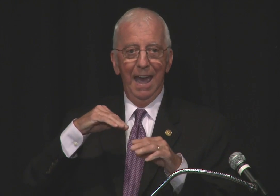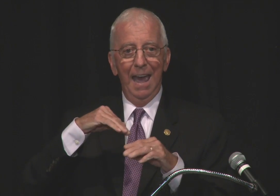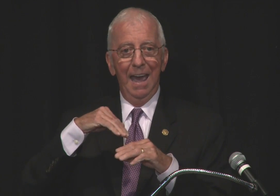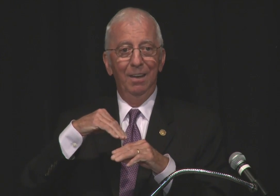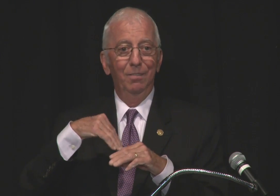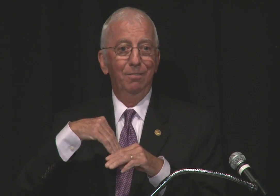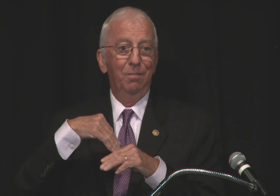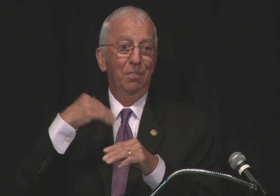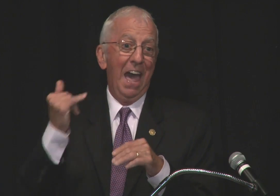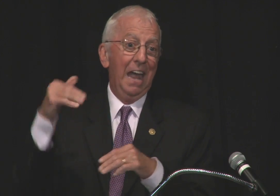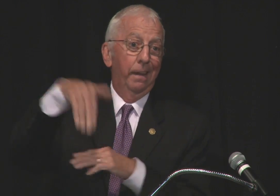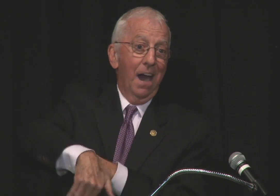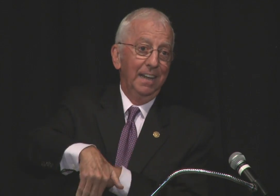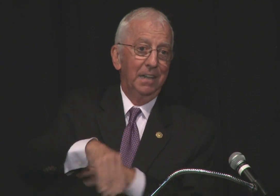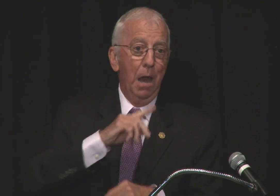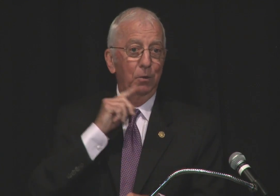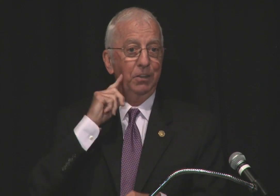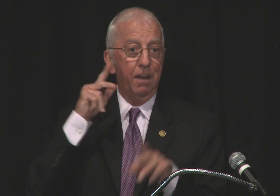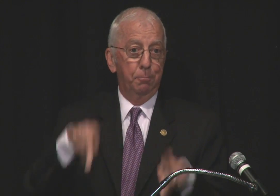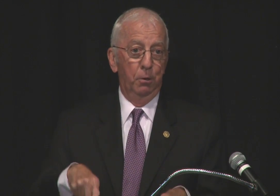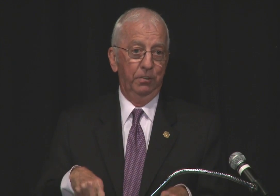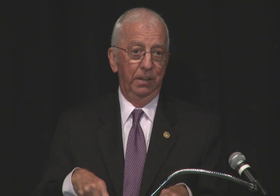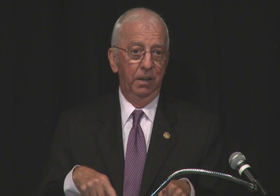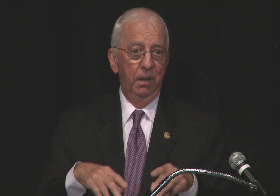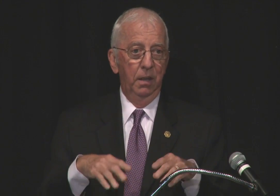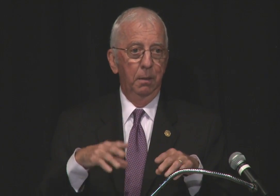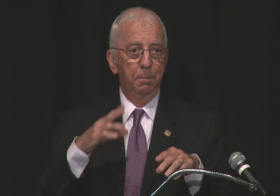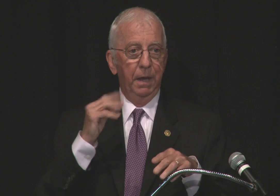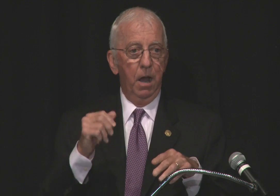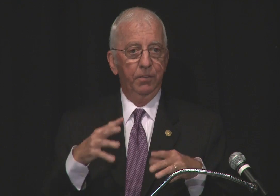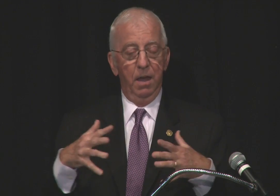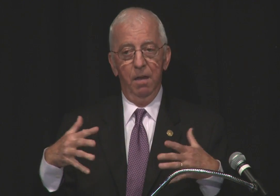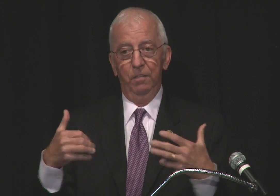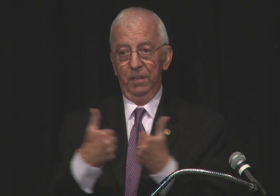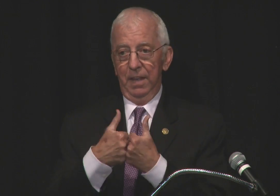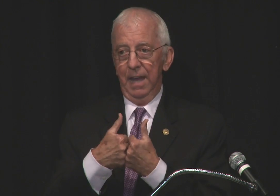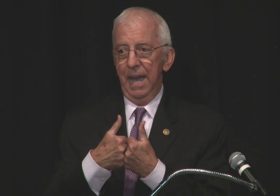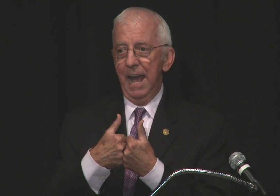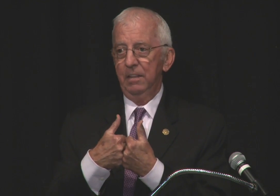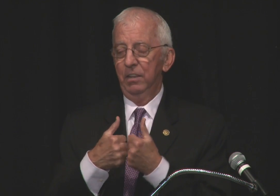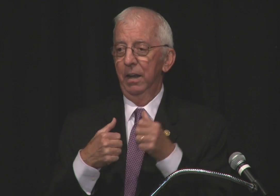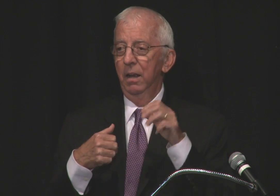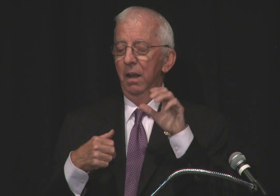and that night I was a deaf person, because of an accident.